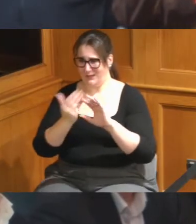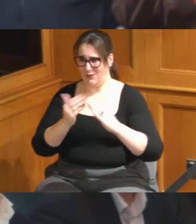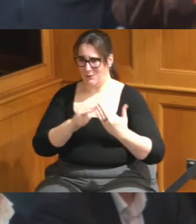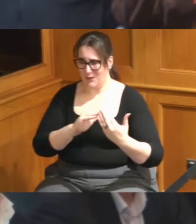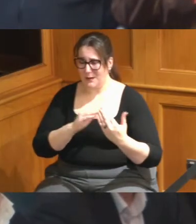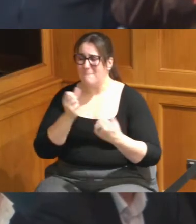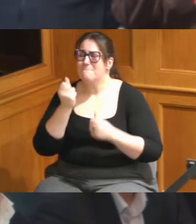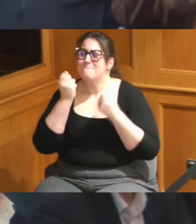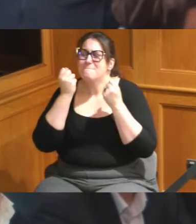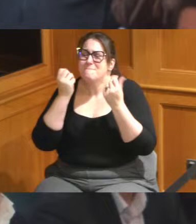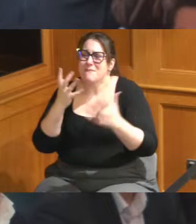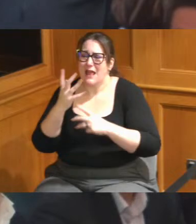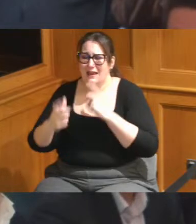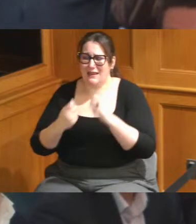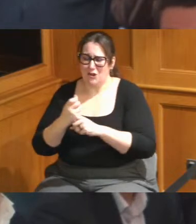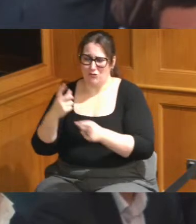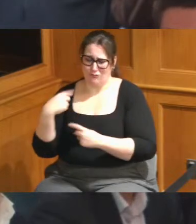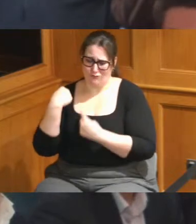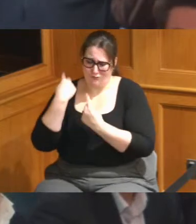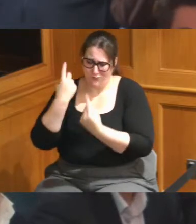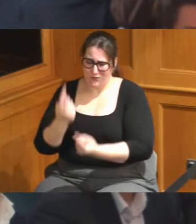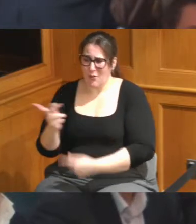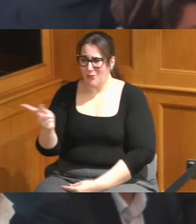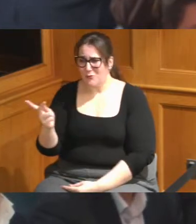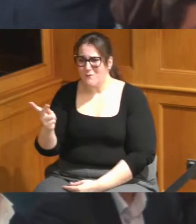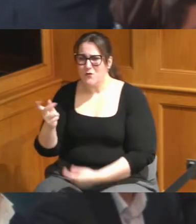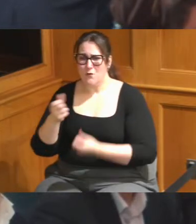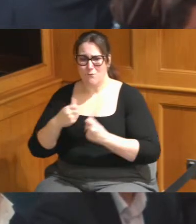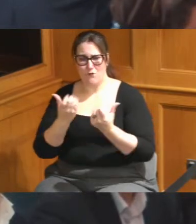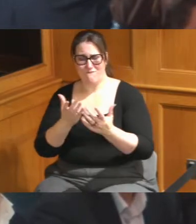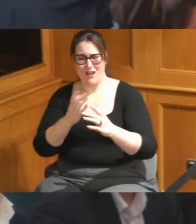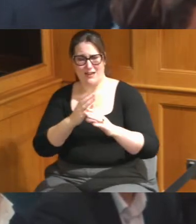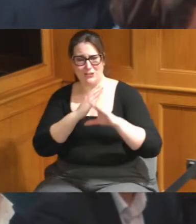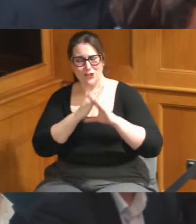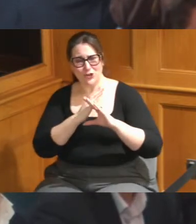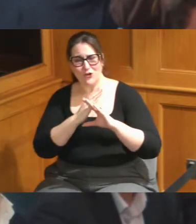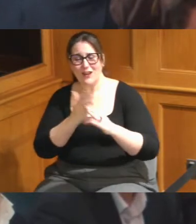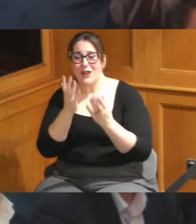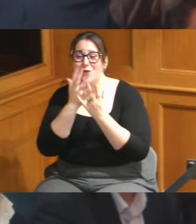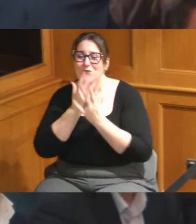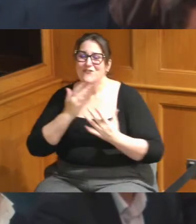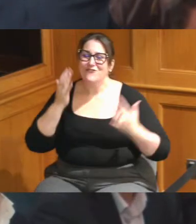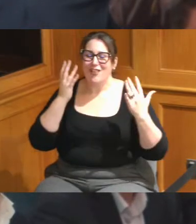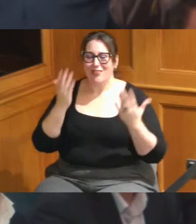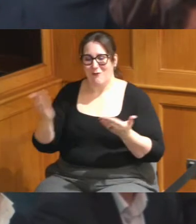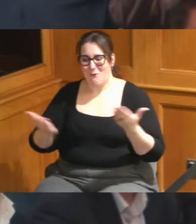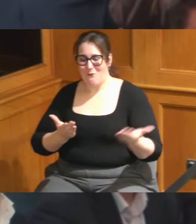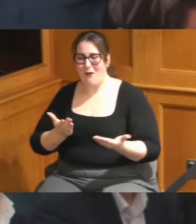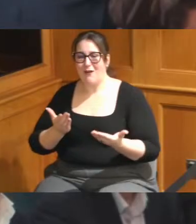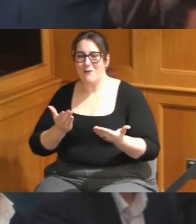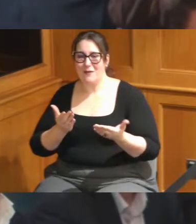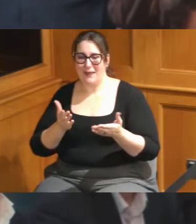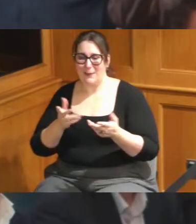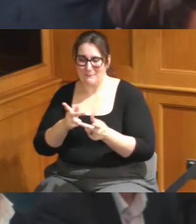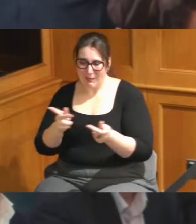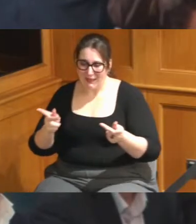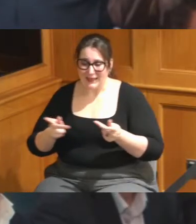Deputies Rehn and Houston have provided security and a welcoming presence at 138 East Court Street,